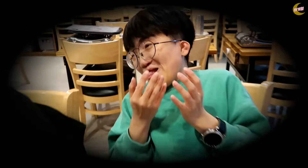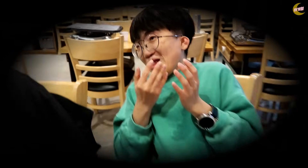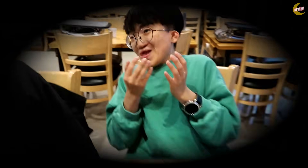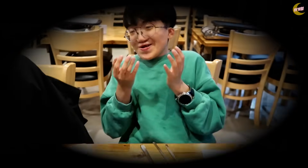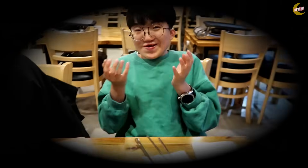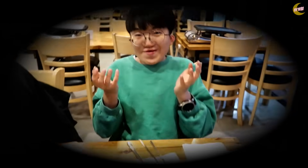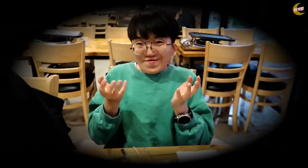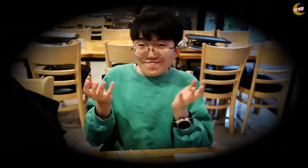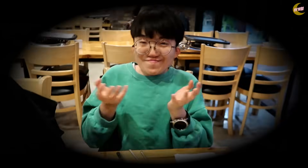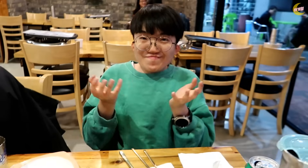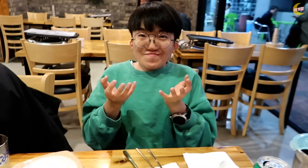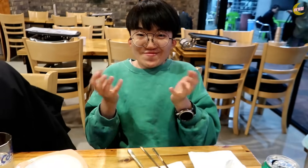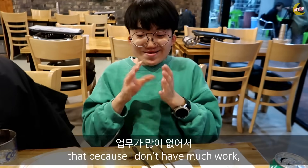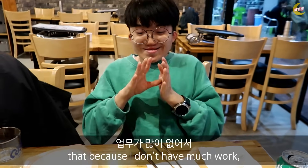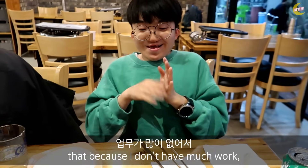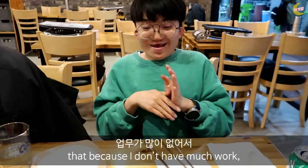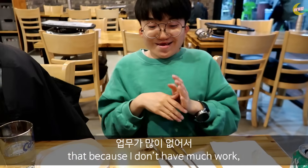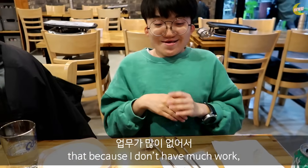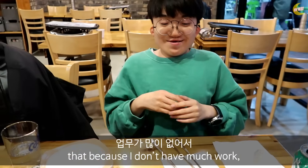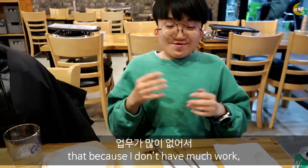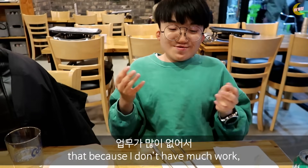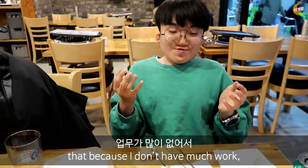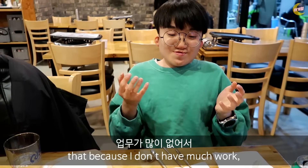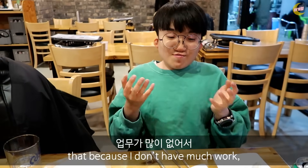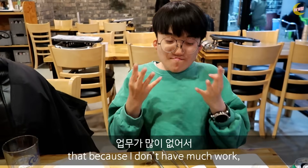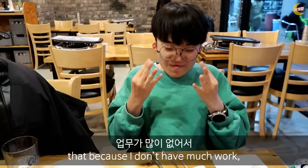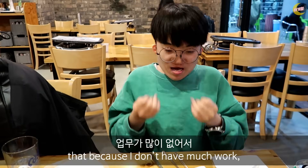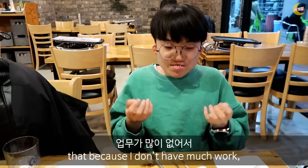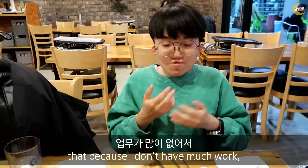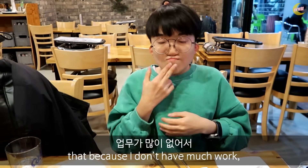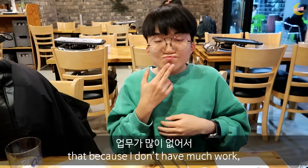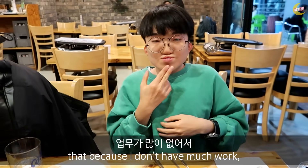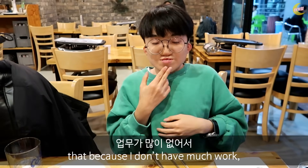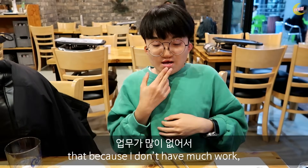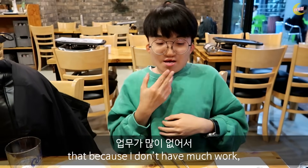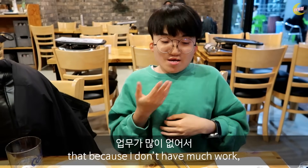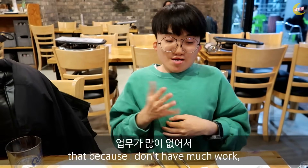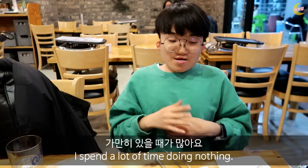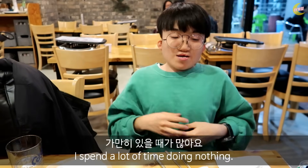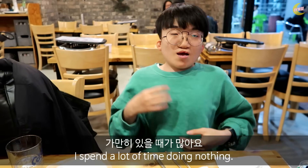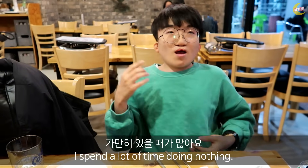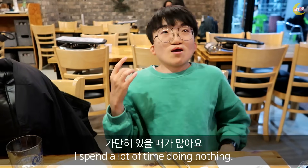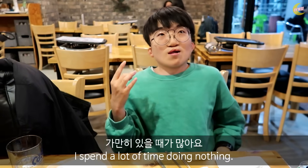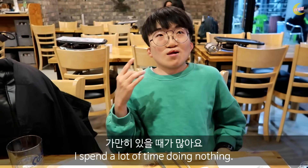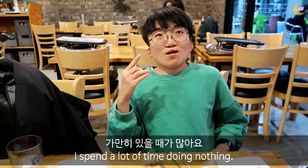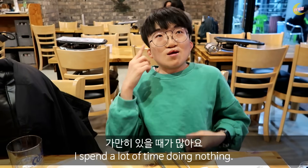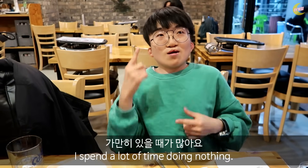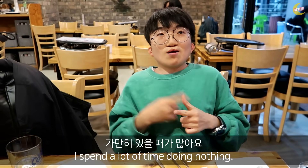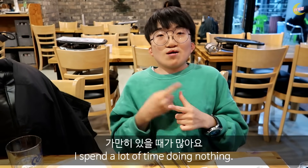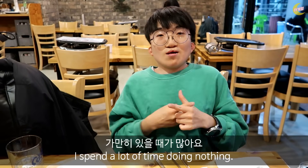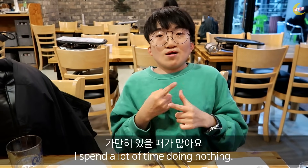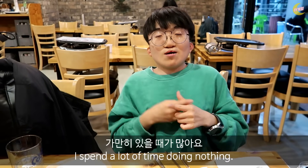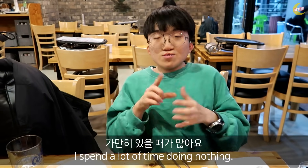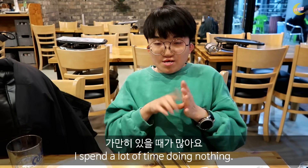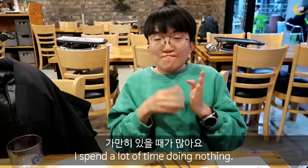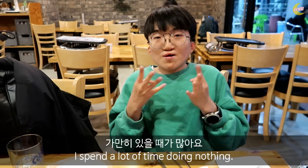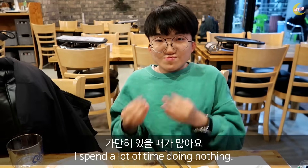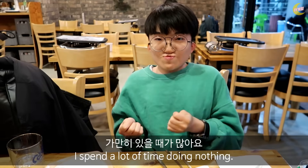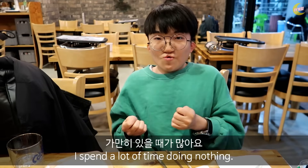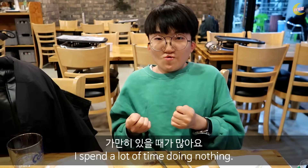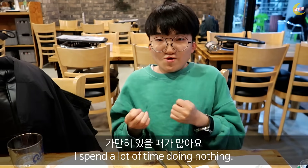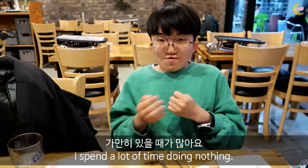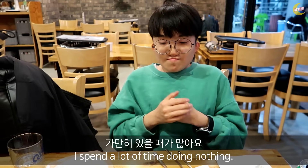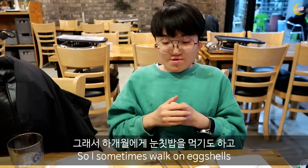One inconvenient thing is that because I don’t have much work, I spend a lot of time doing nothing.